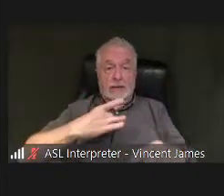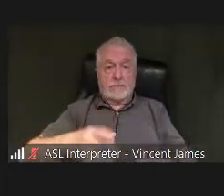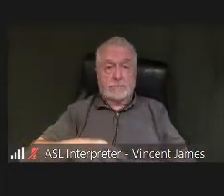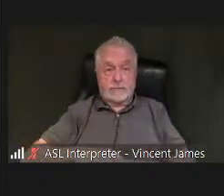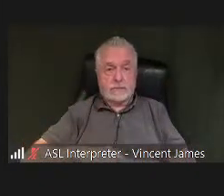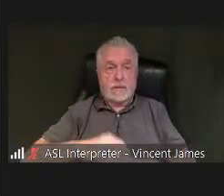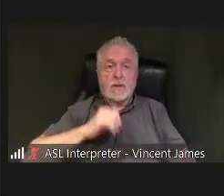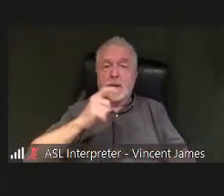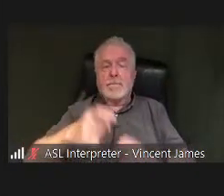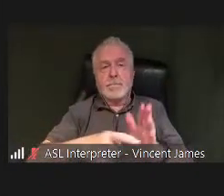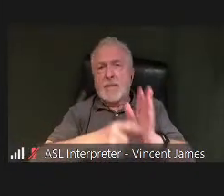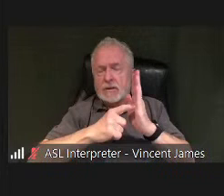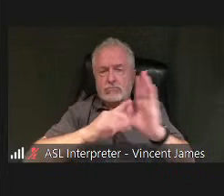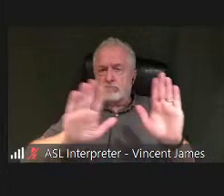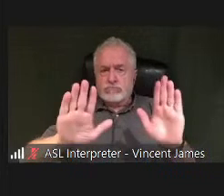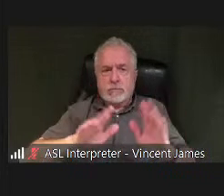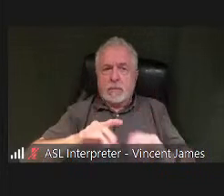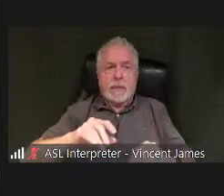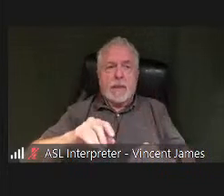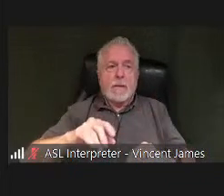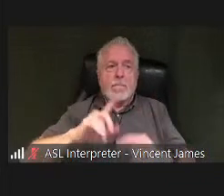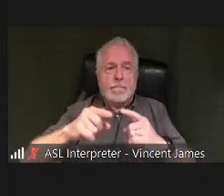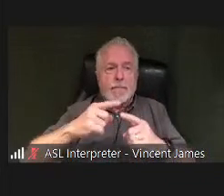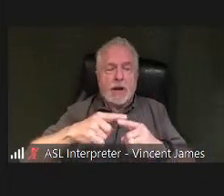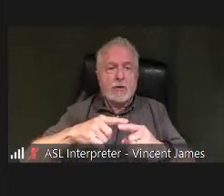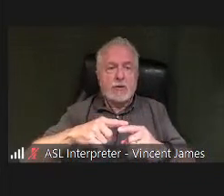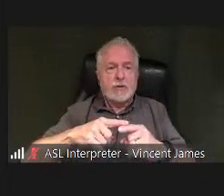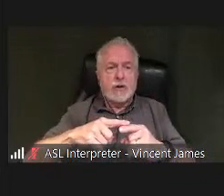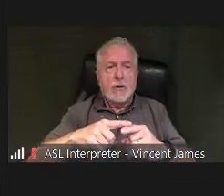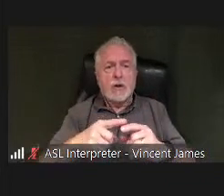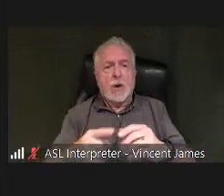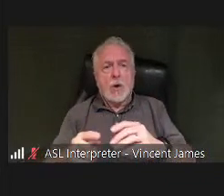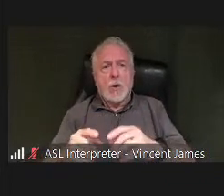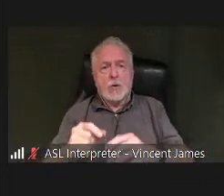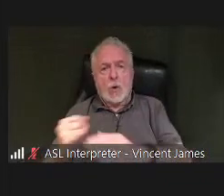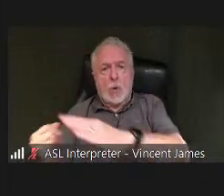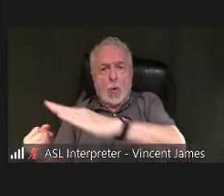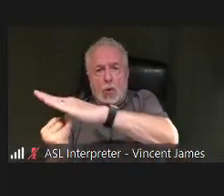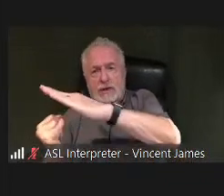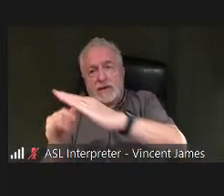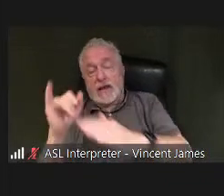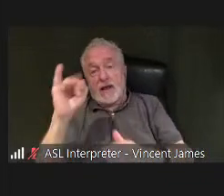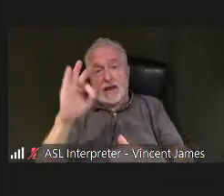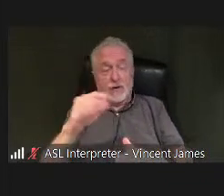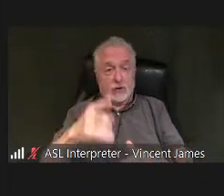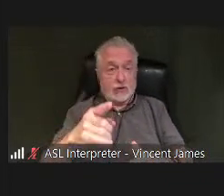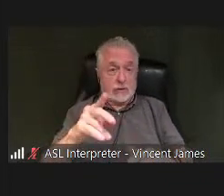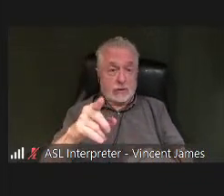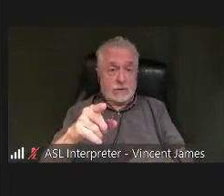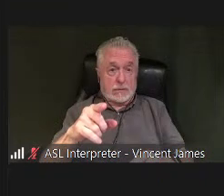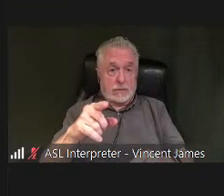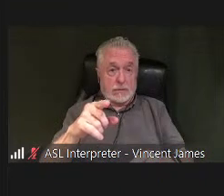And it's not mandatory now about Gorin team, if if you use a